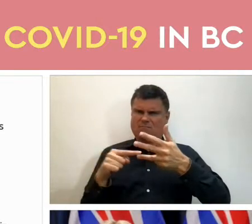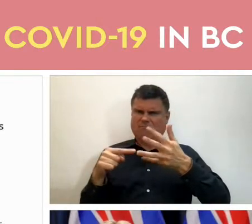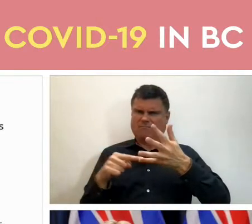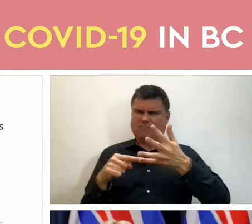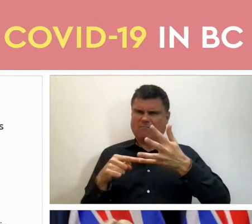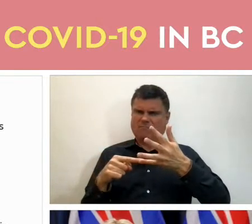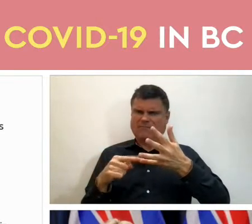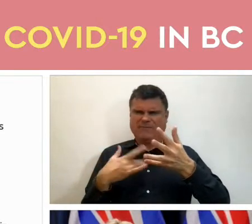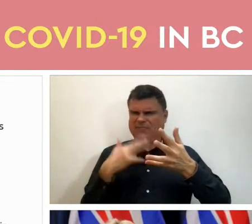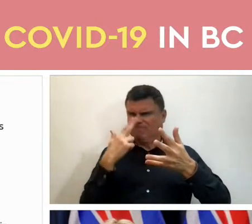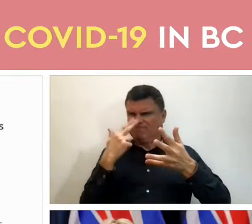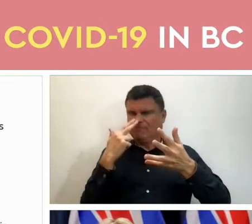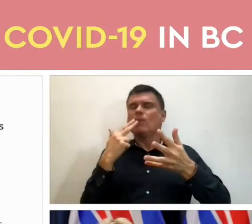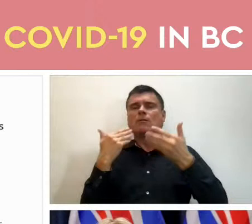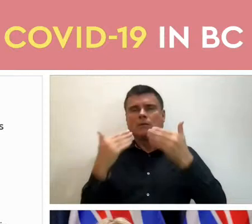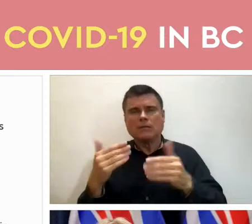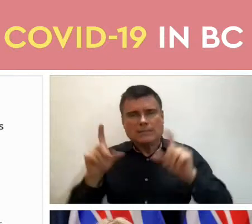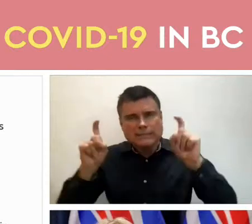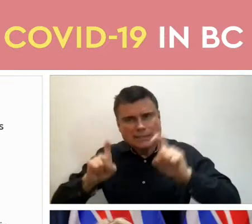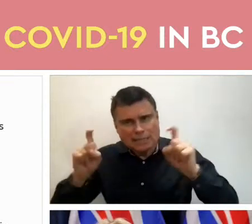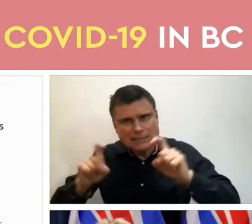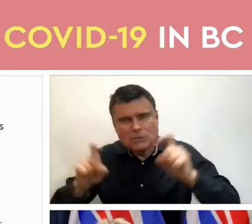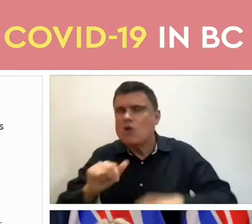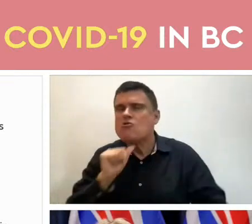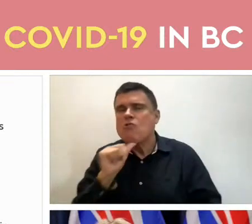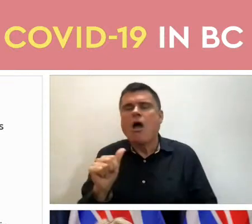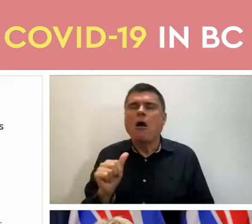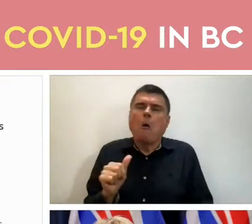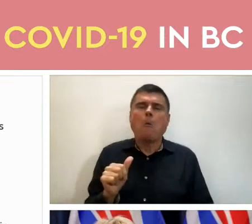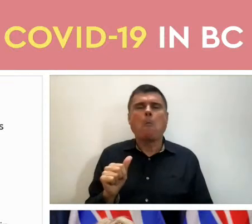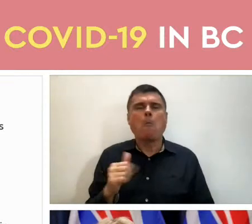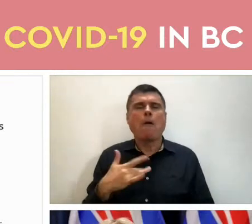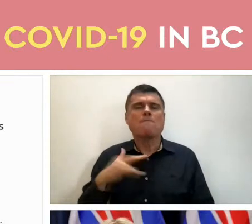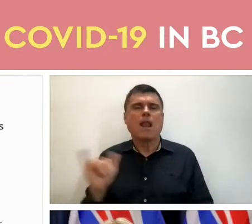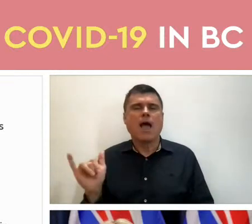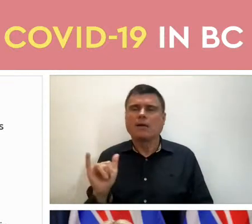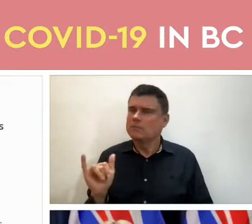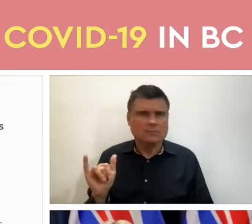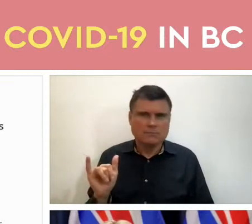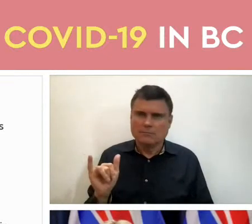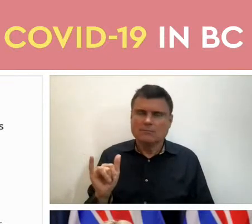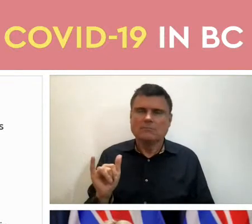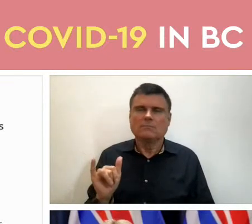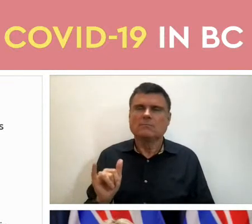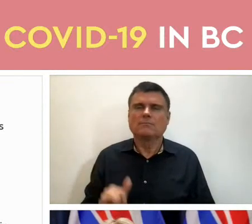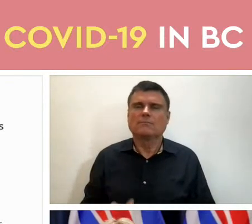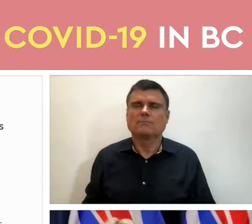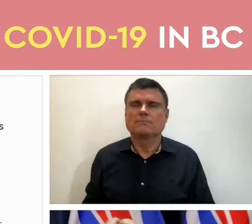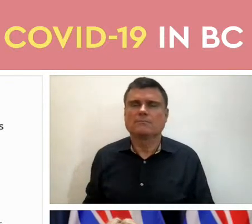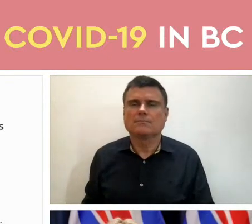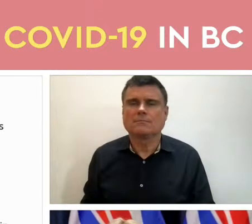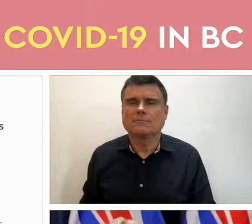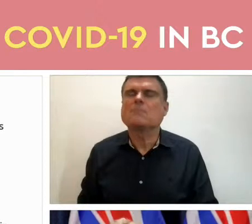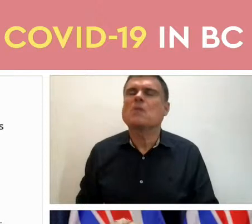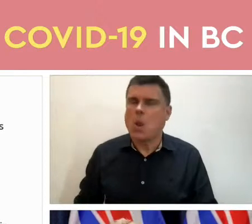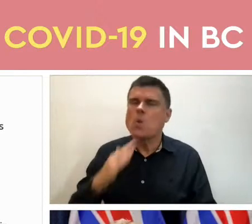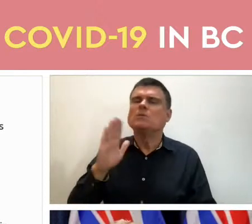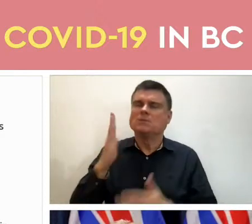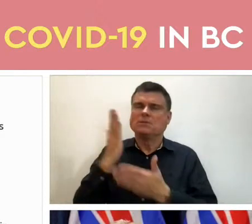people that are lining up for some of our tests that are -- want to have an understanding of